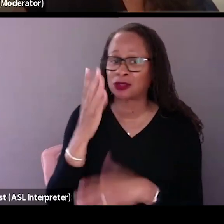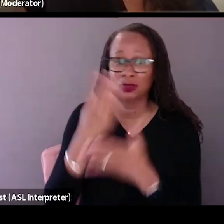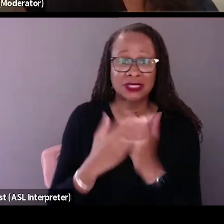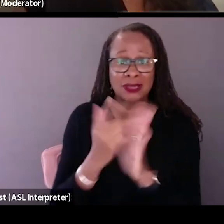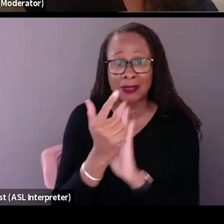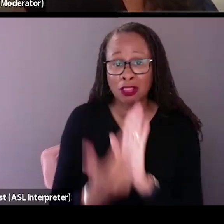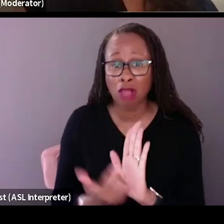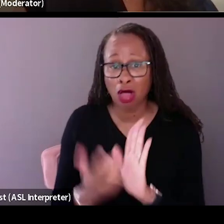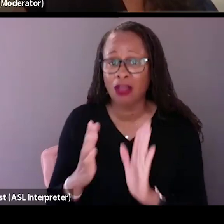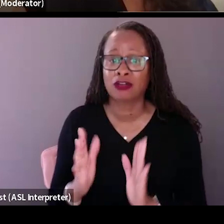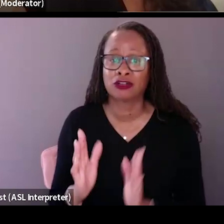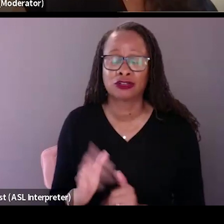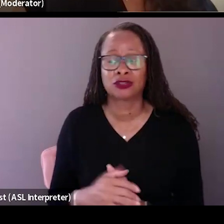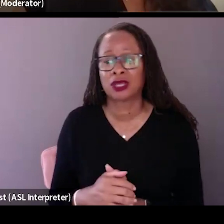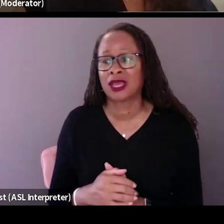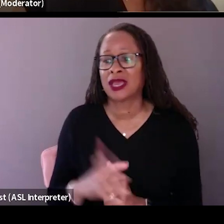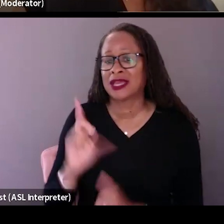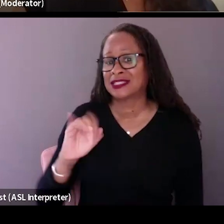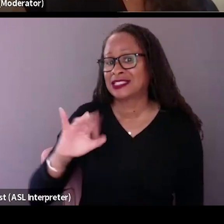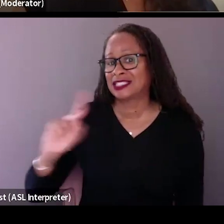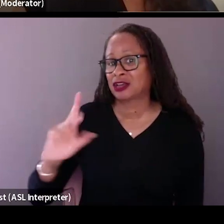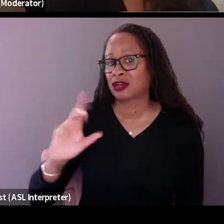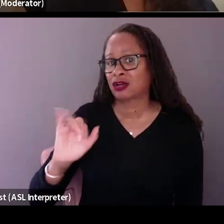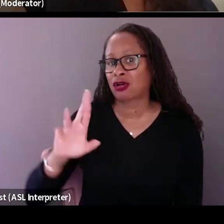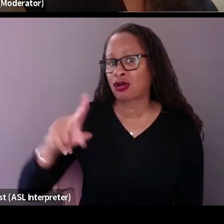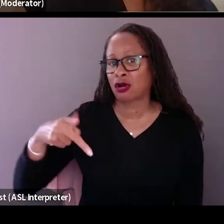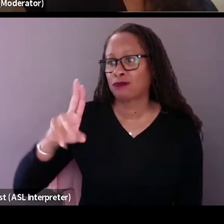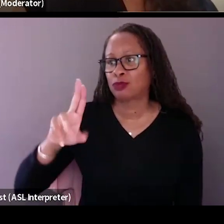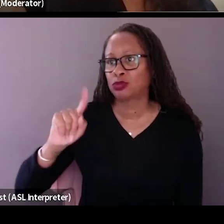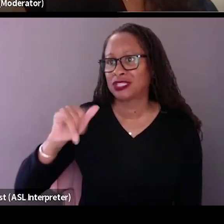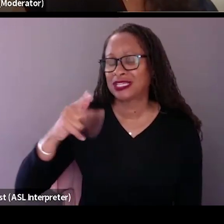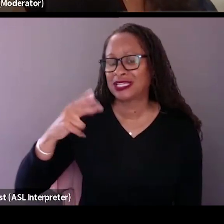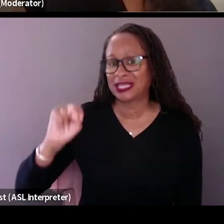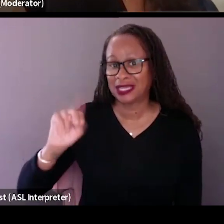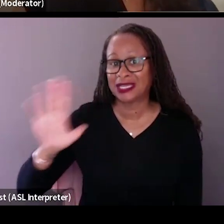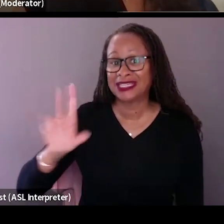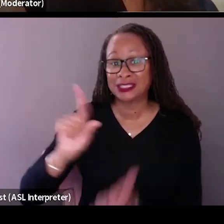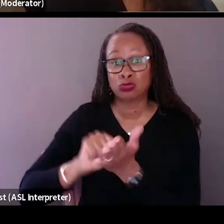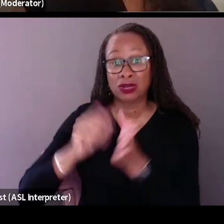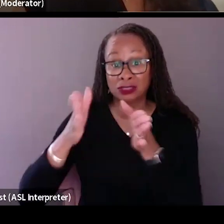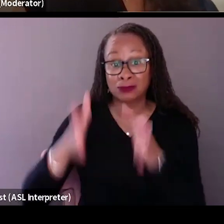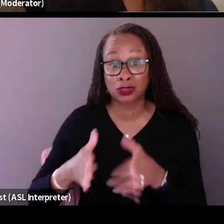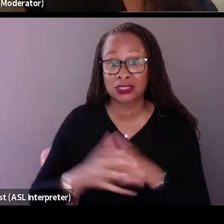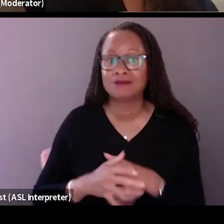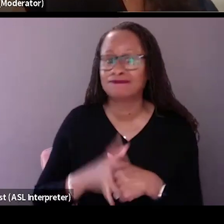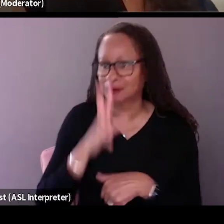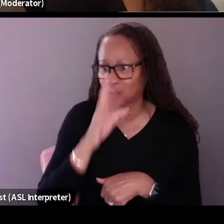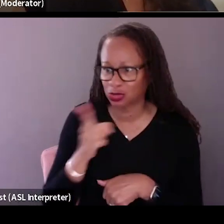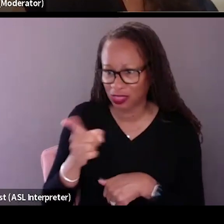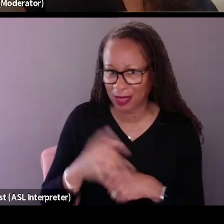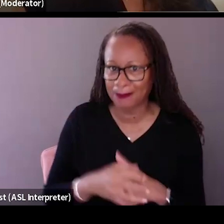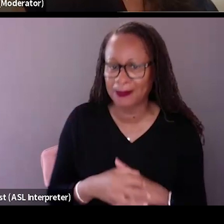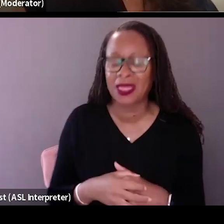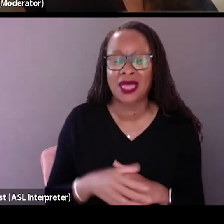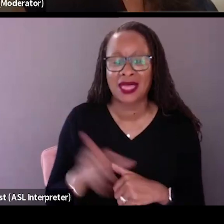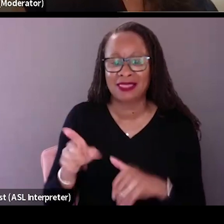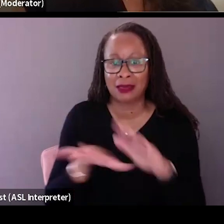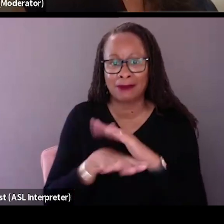I spoke to Dick Harpootlian's press person. They basically were saying that, you know,